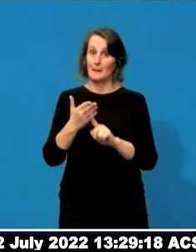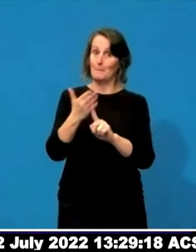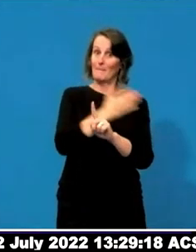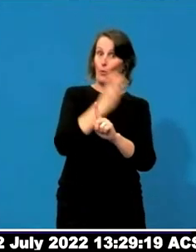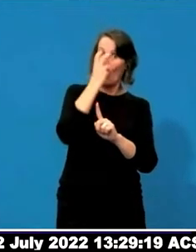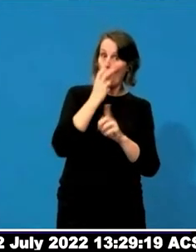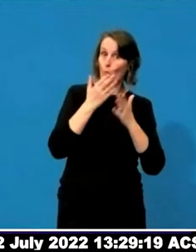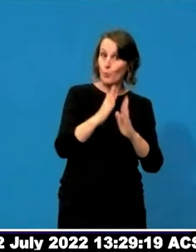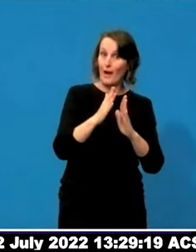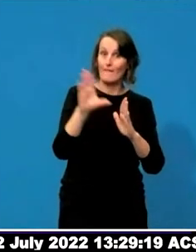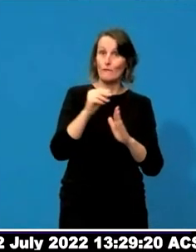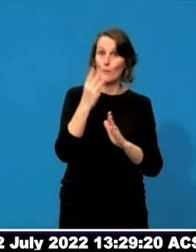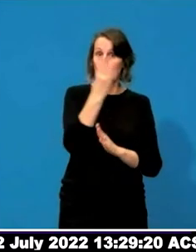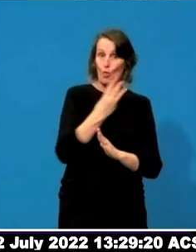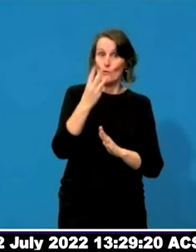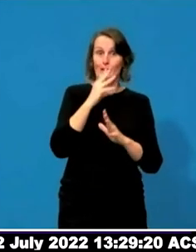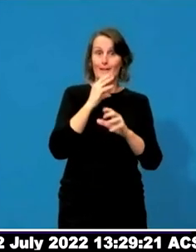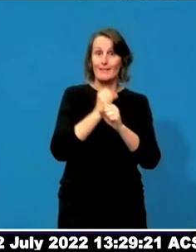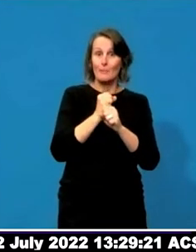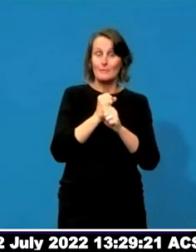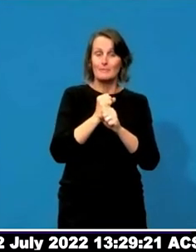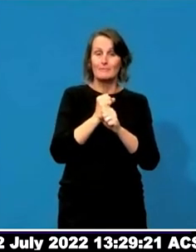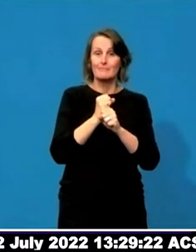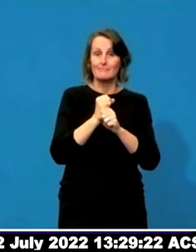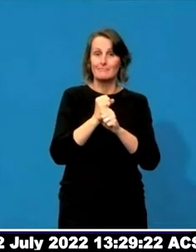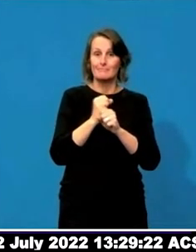that we received through the tri-State agreement ended